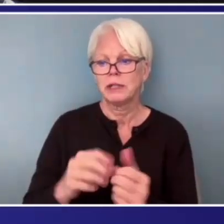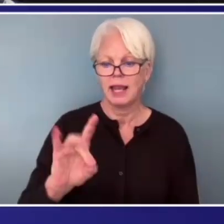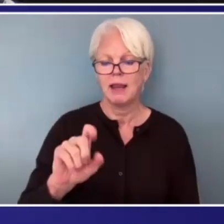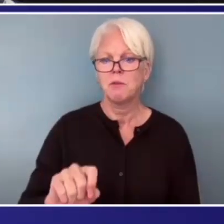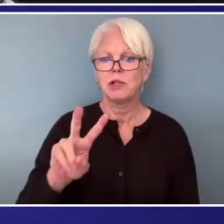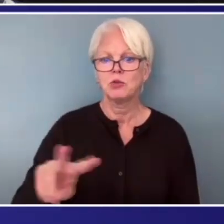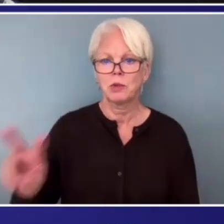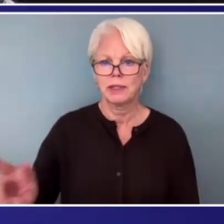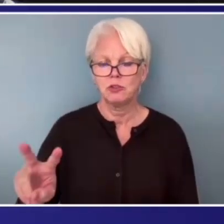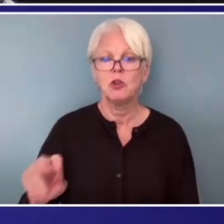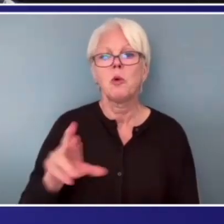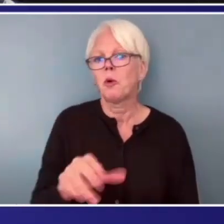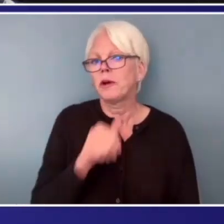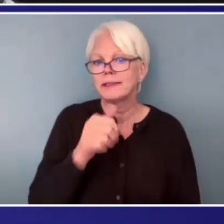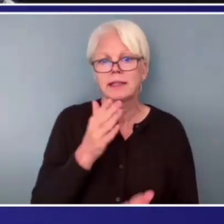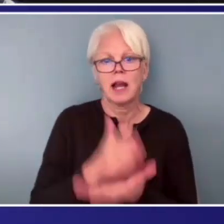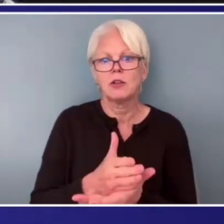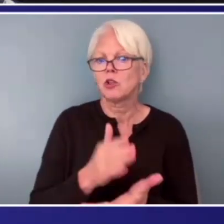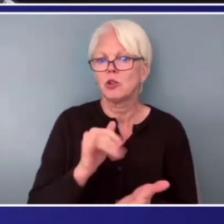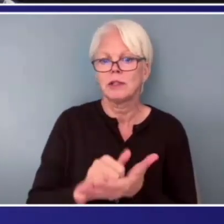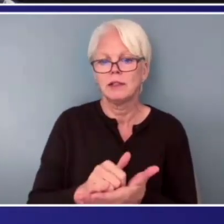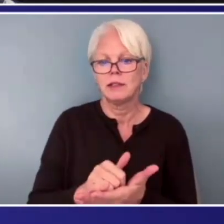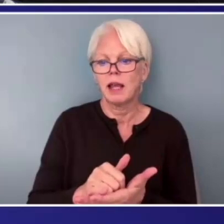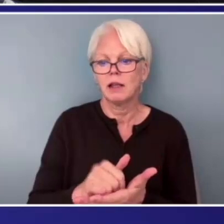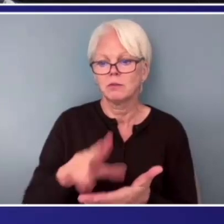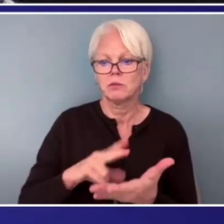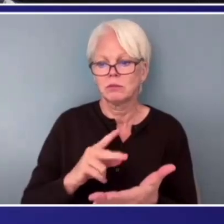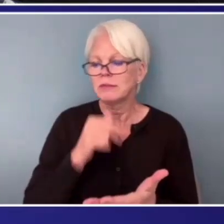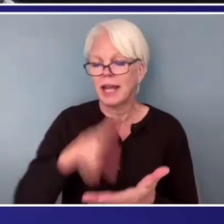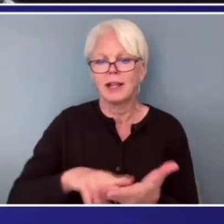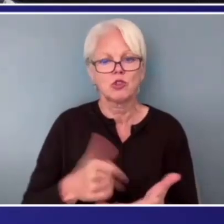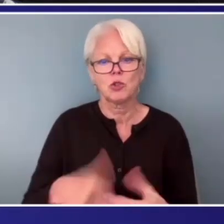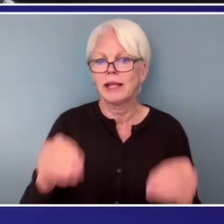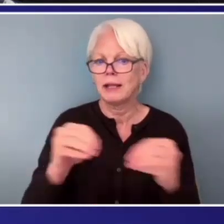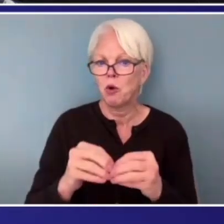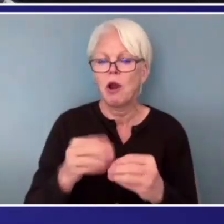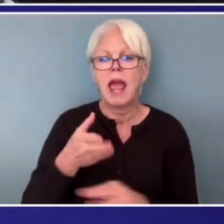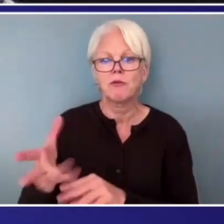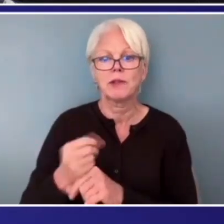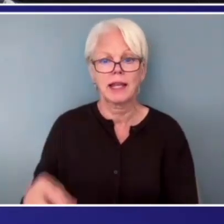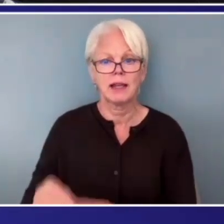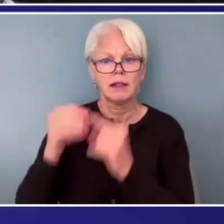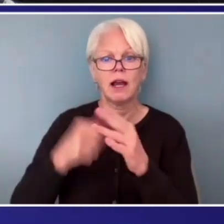or otherwise ceases to be enrolled in the program of study at any point after receiving the exception under paragraph (j)(3) of this section,